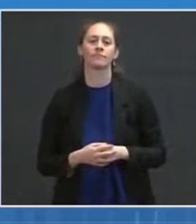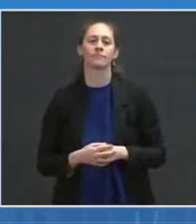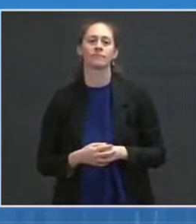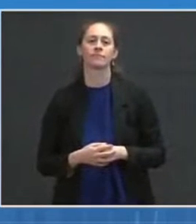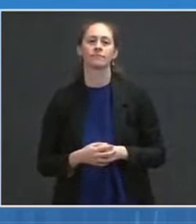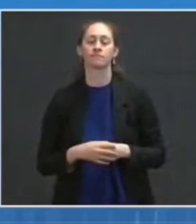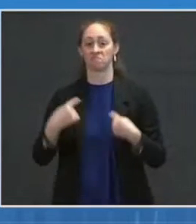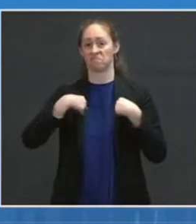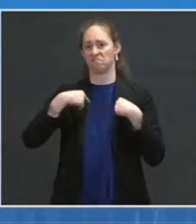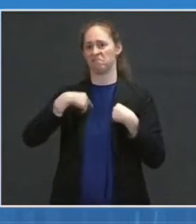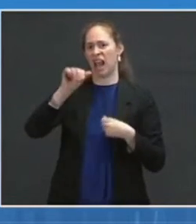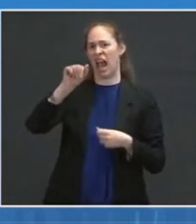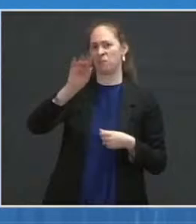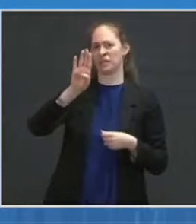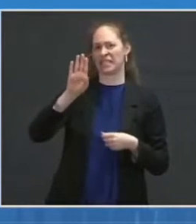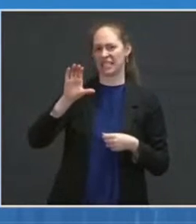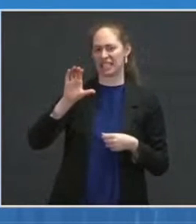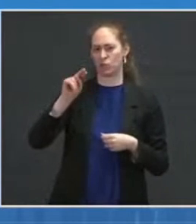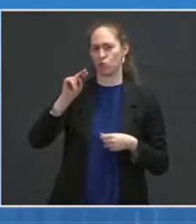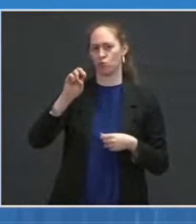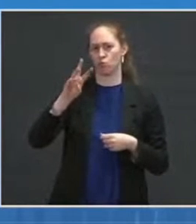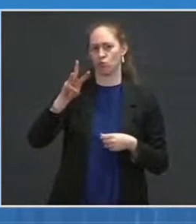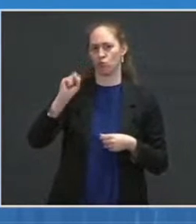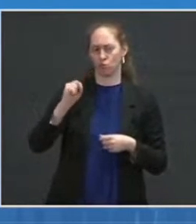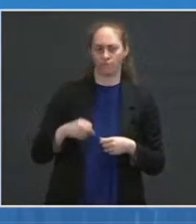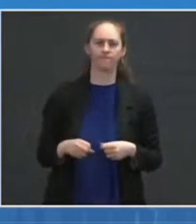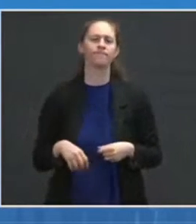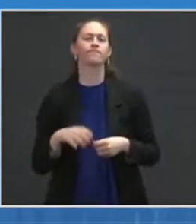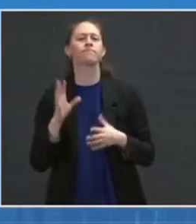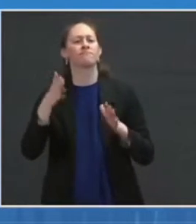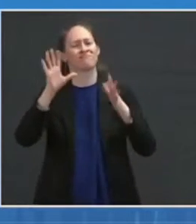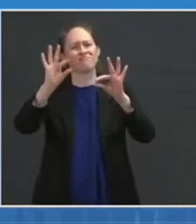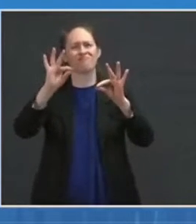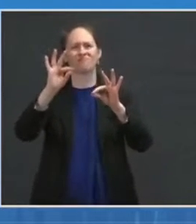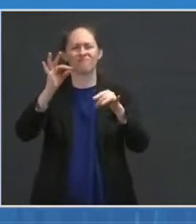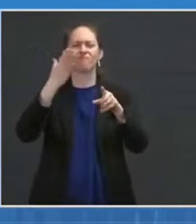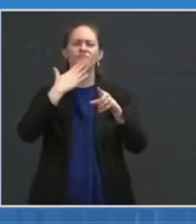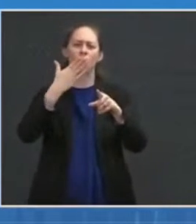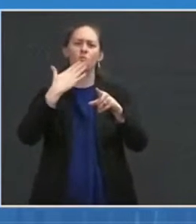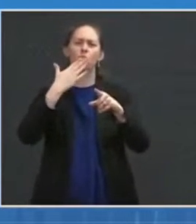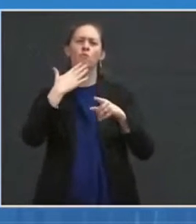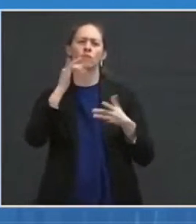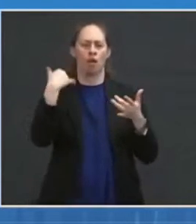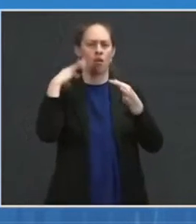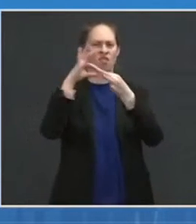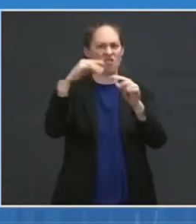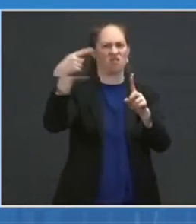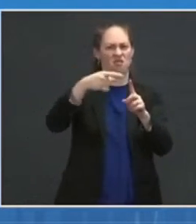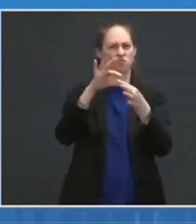NEXT WE WILL GO TO CHEYENNE AT ABC NEWS. Reporter: HELLO.